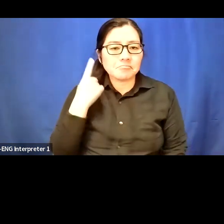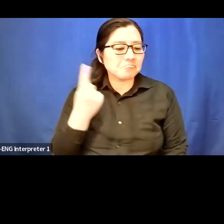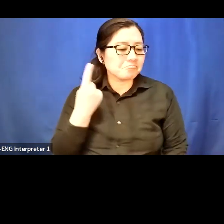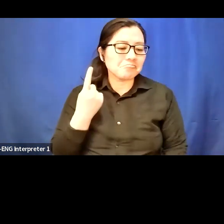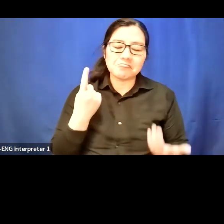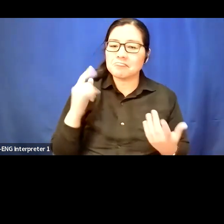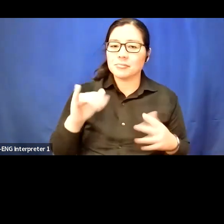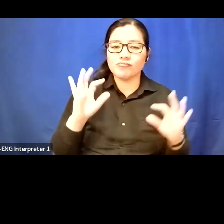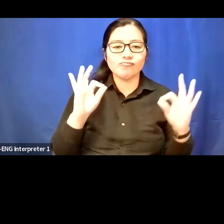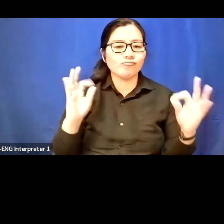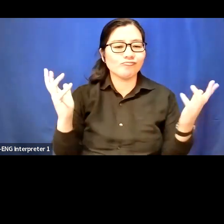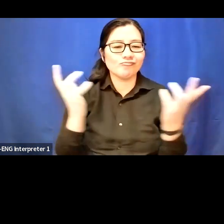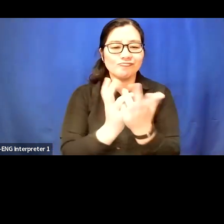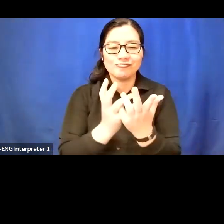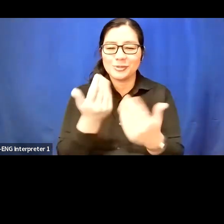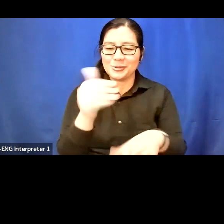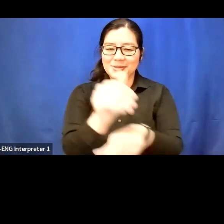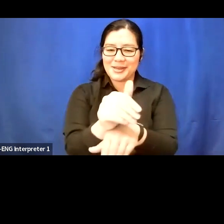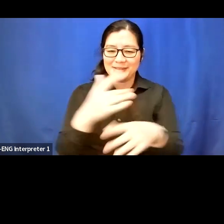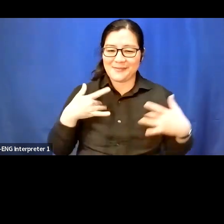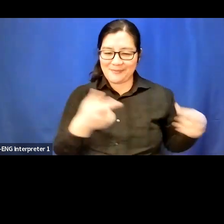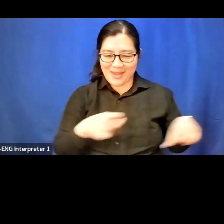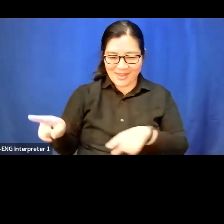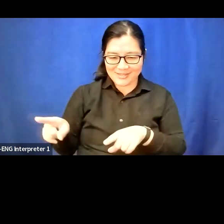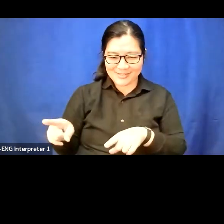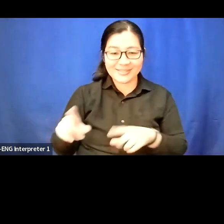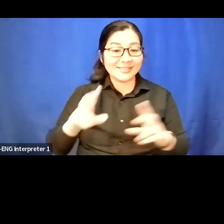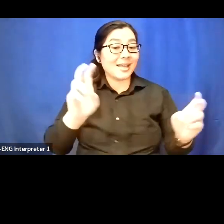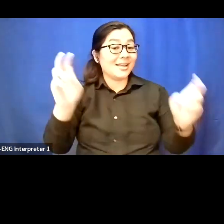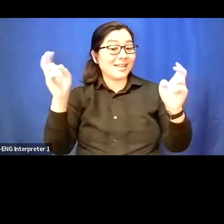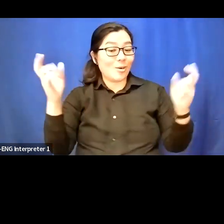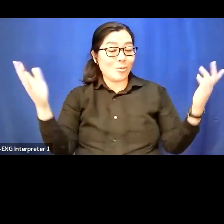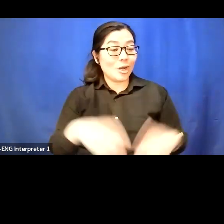for this evening's program aptly titled Goodbye Tiger, Hello Rabbit.